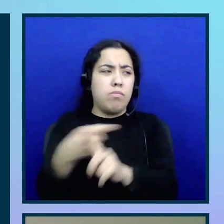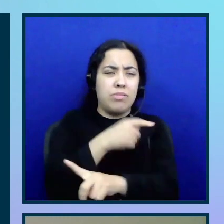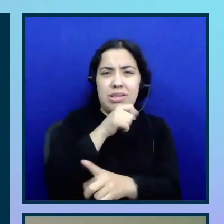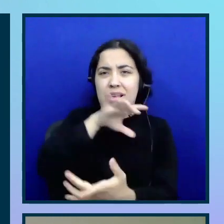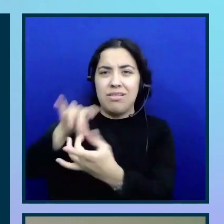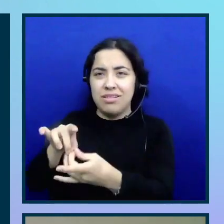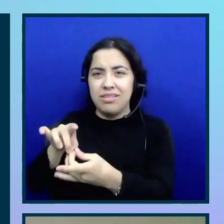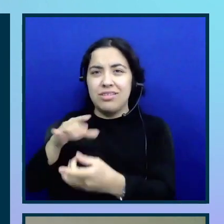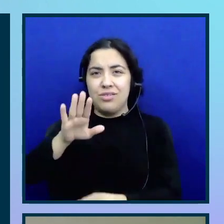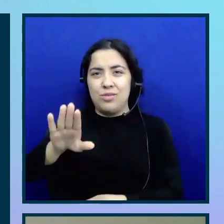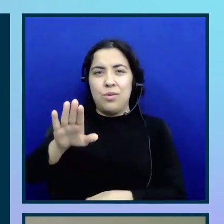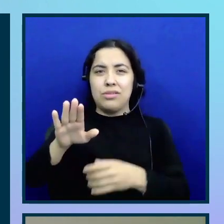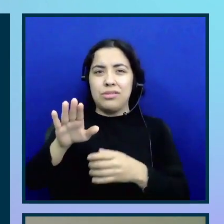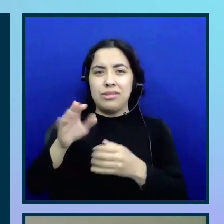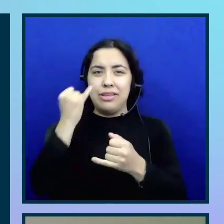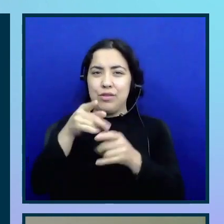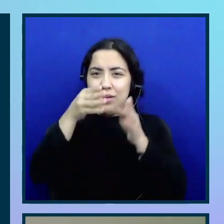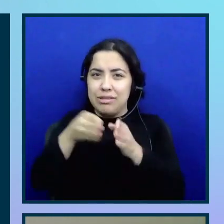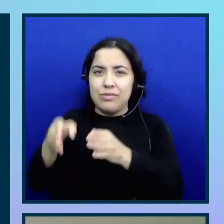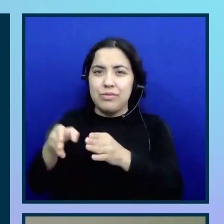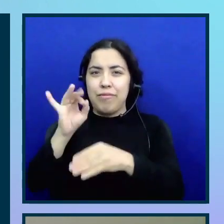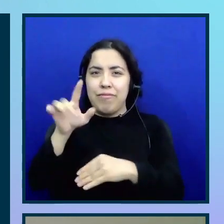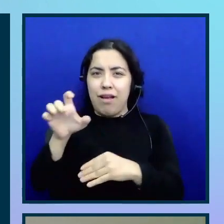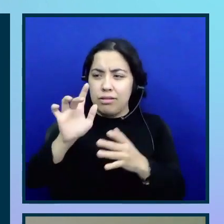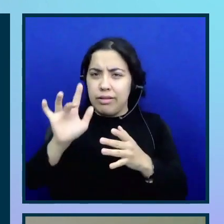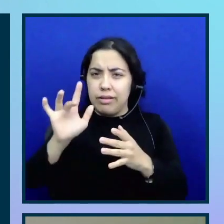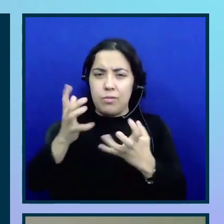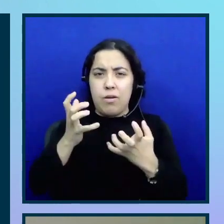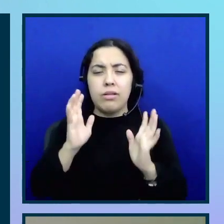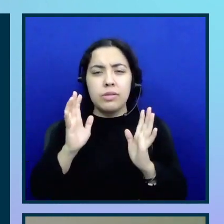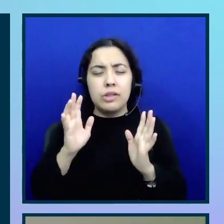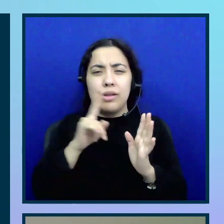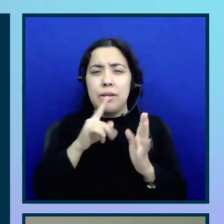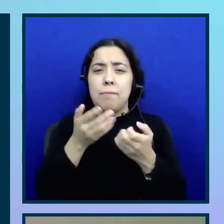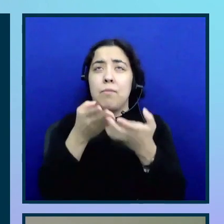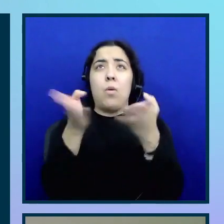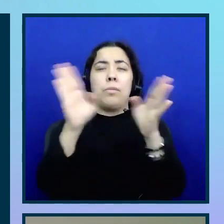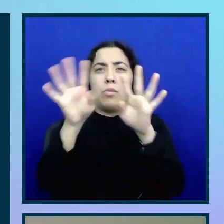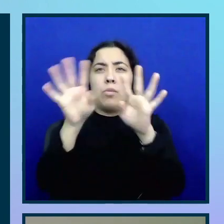once you're kind of in individual files. So, lots of open questions, and this is, I know very detailed.